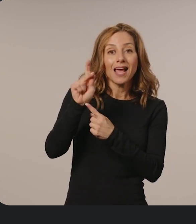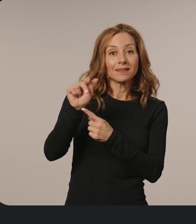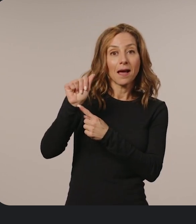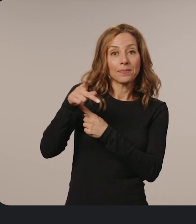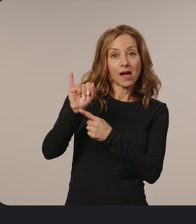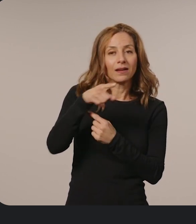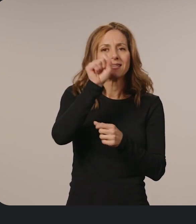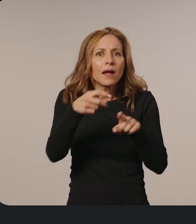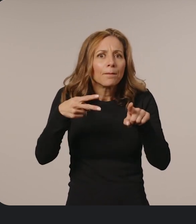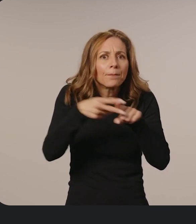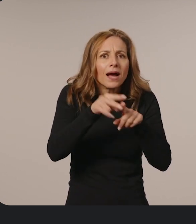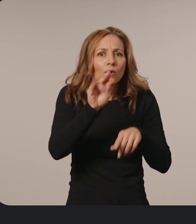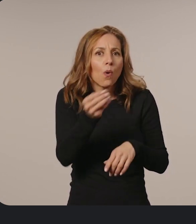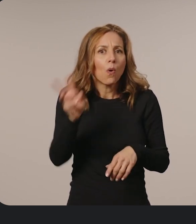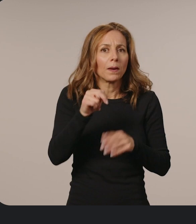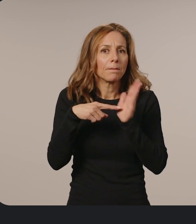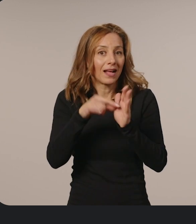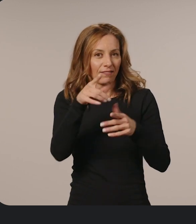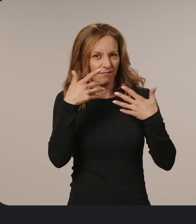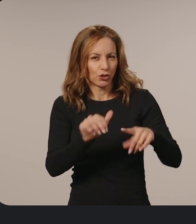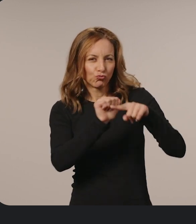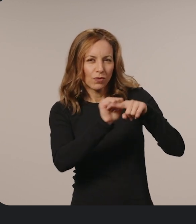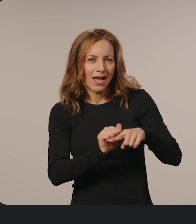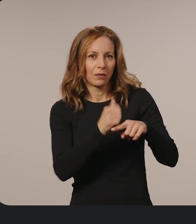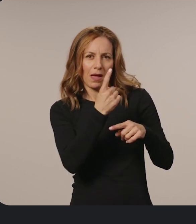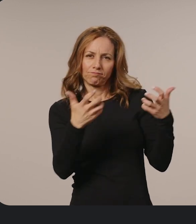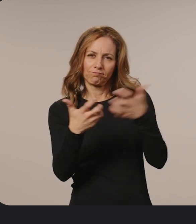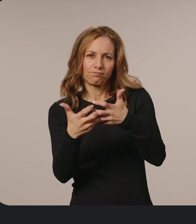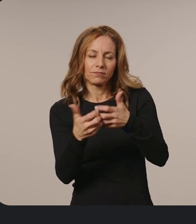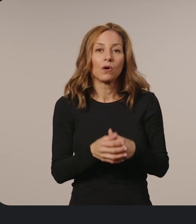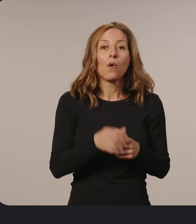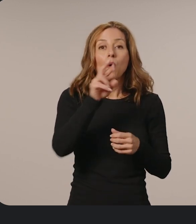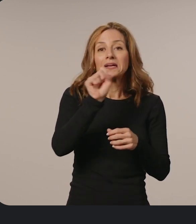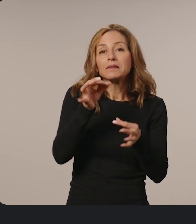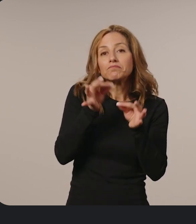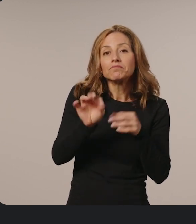With any task API, you can plug in your own model if you've trained one compatible with the task